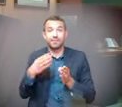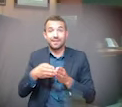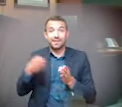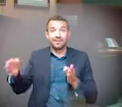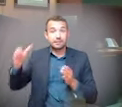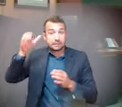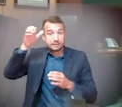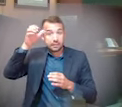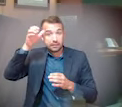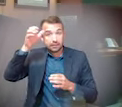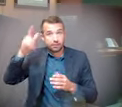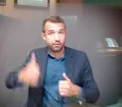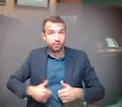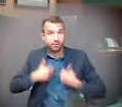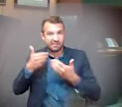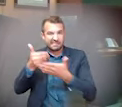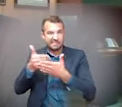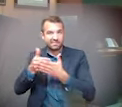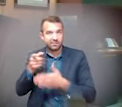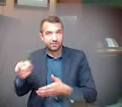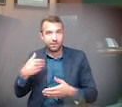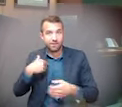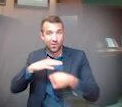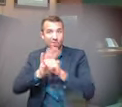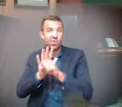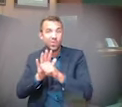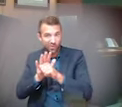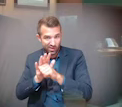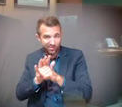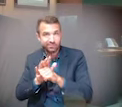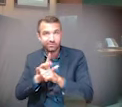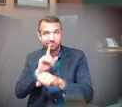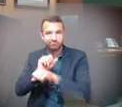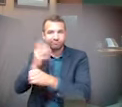who died from COVID, and my father passed away in